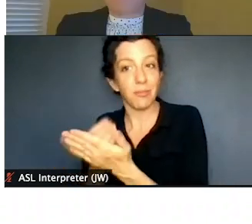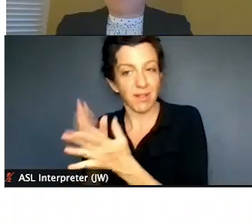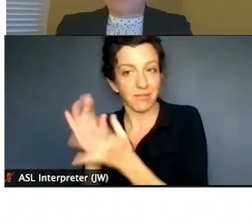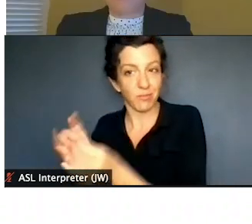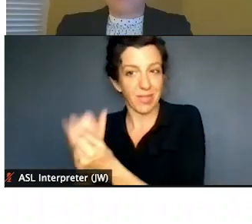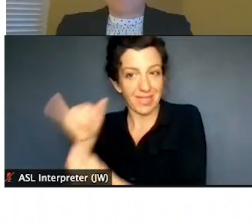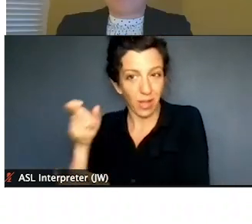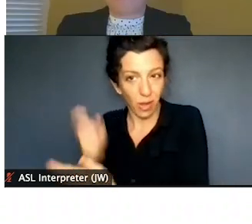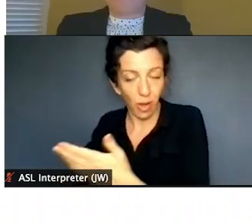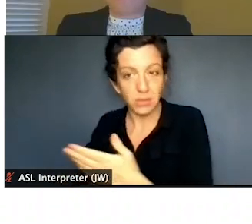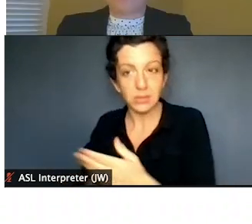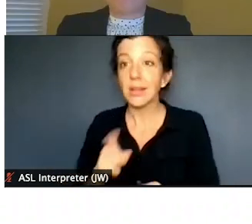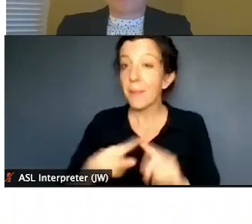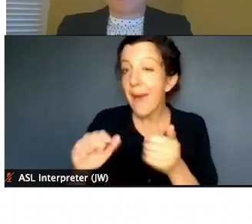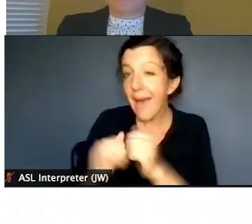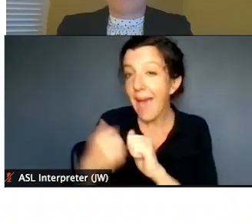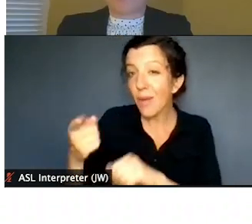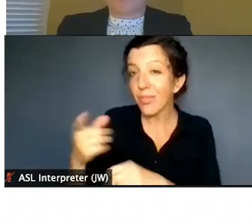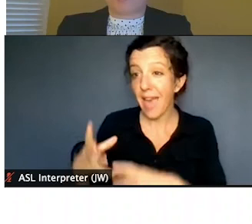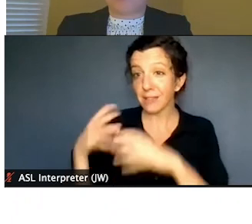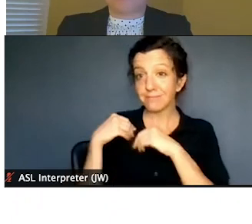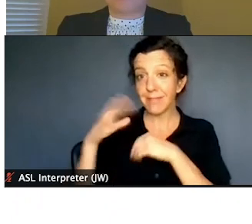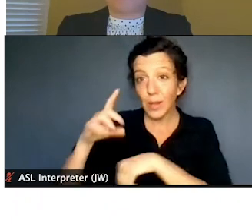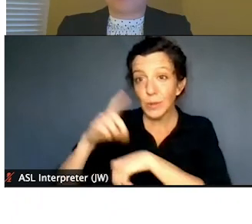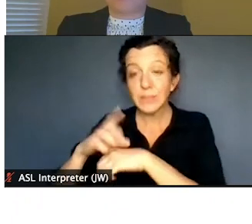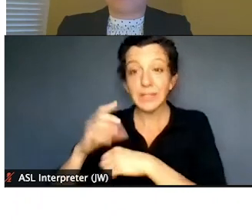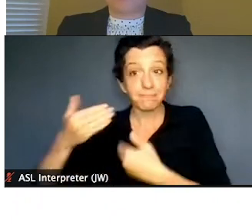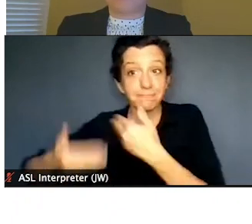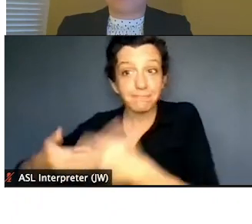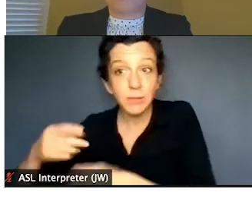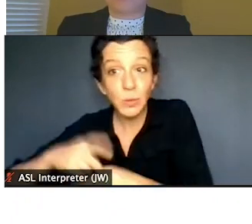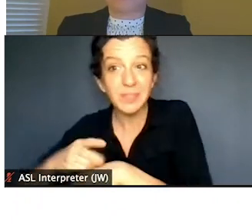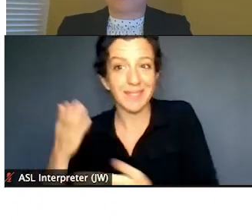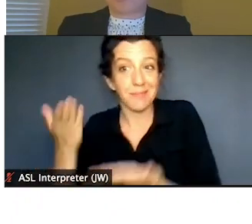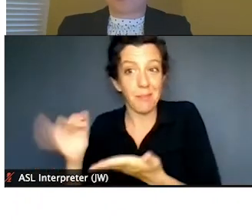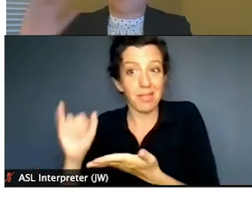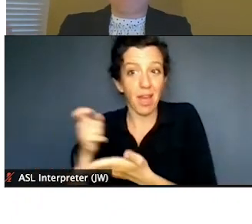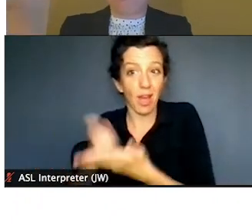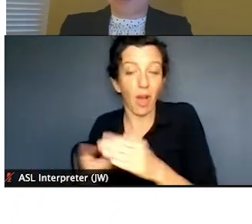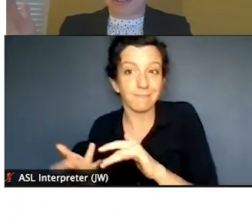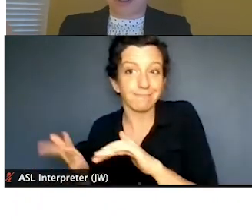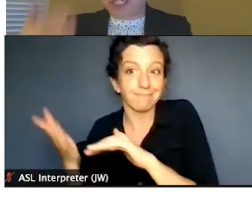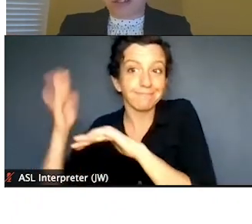I think the term pay for privacy means different things to different individuals. So I'm going to answer in a way and if this doesn't address it,